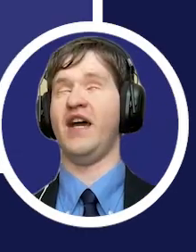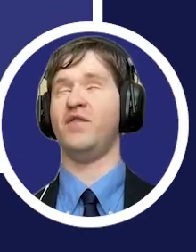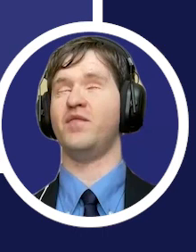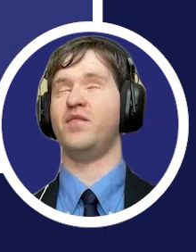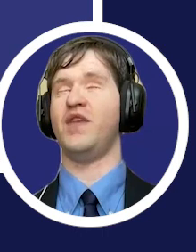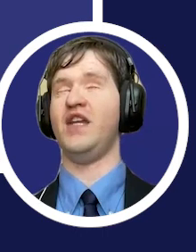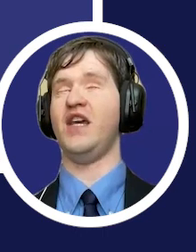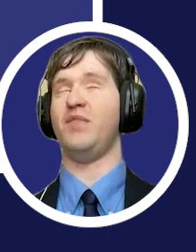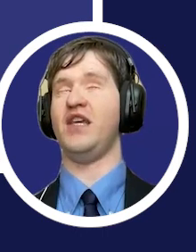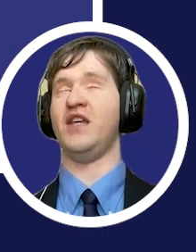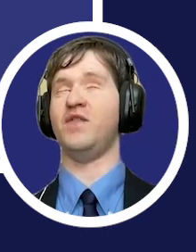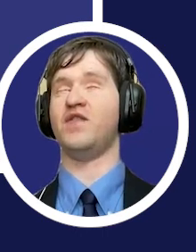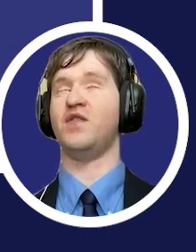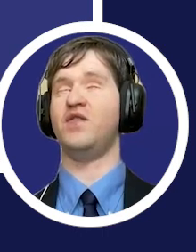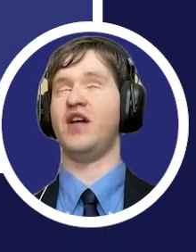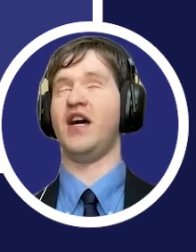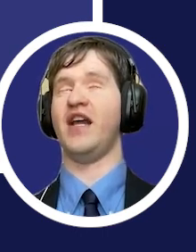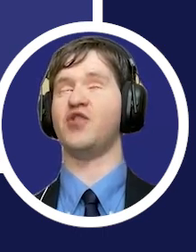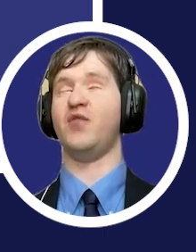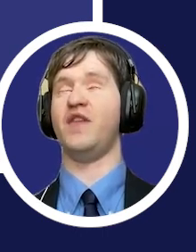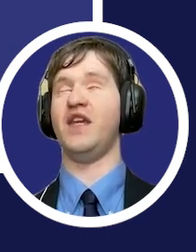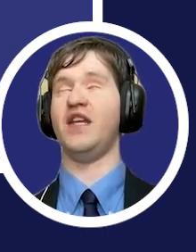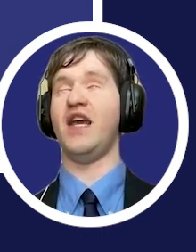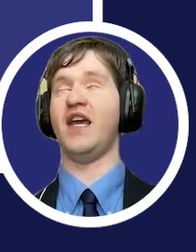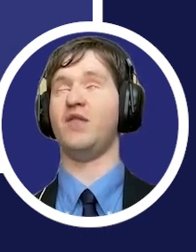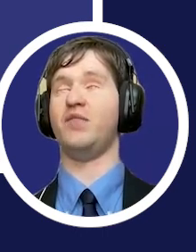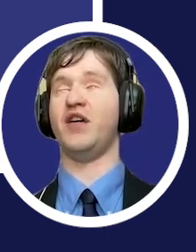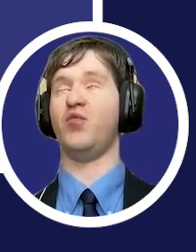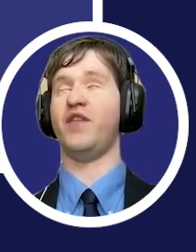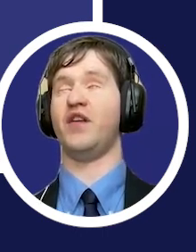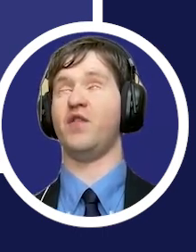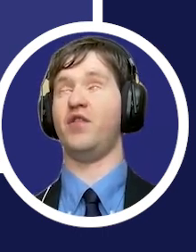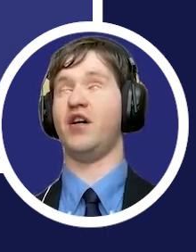Now, The ADA begins not actually with the ADA, but with another law,